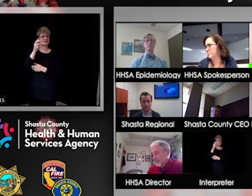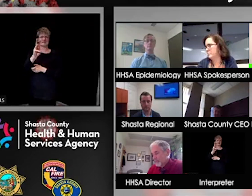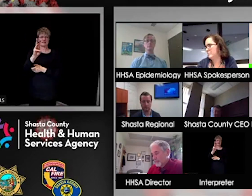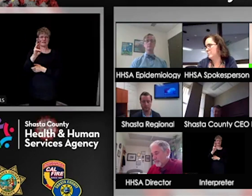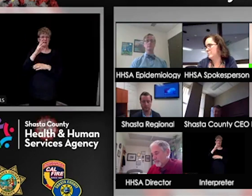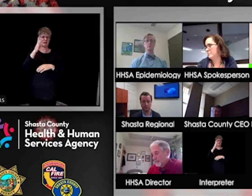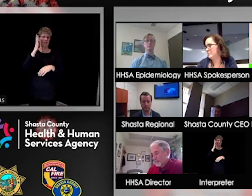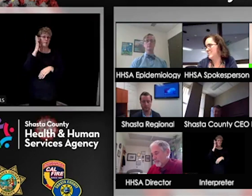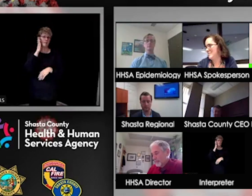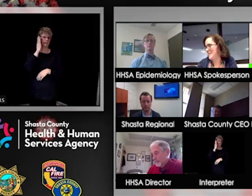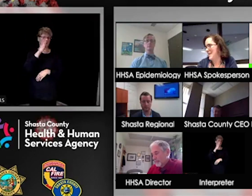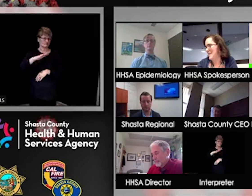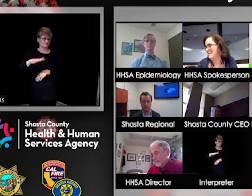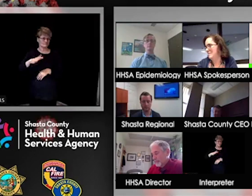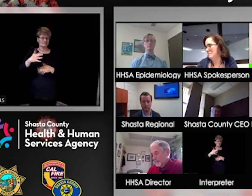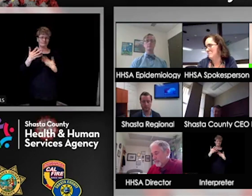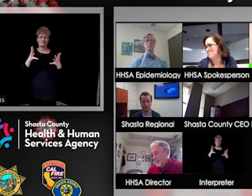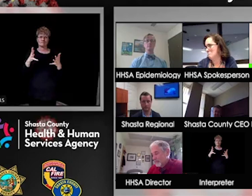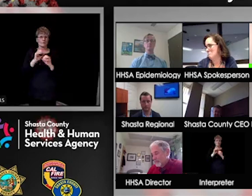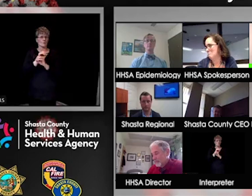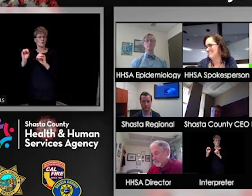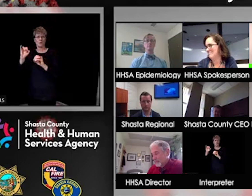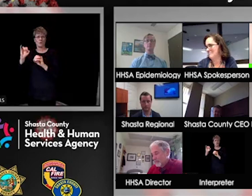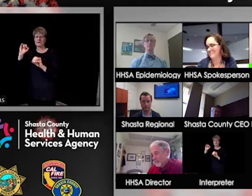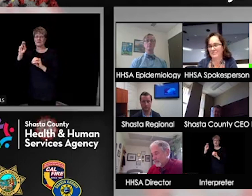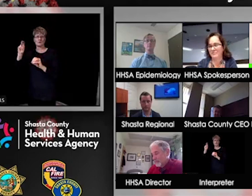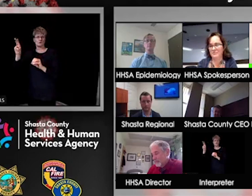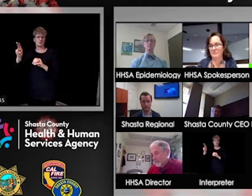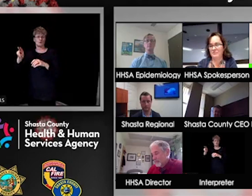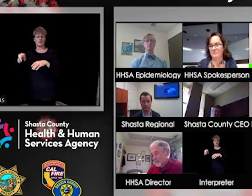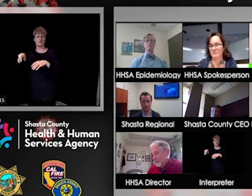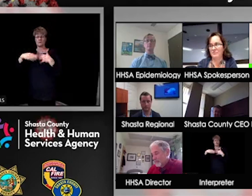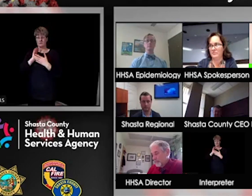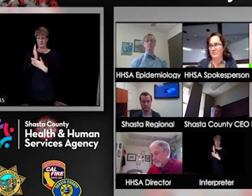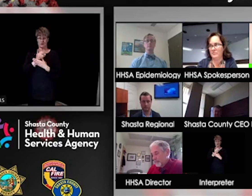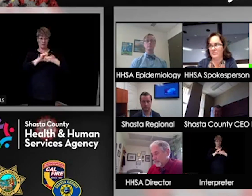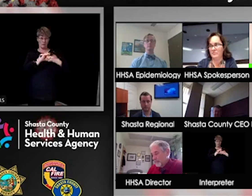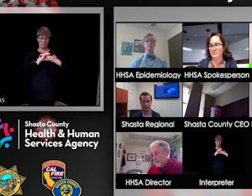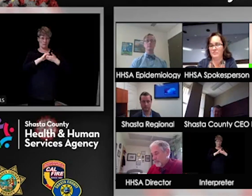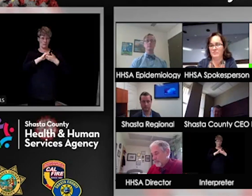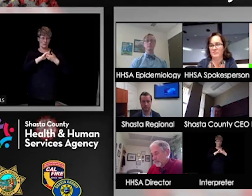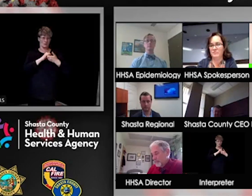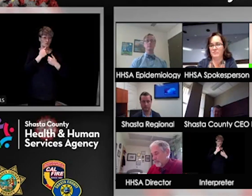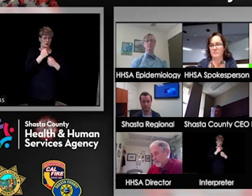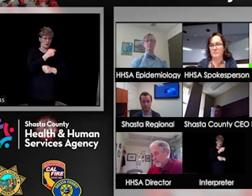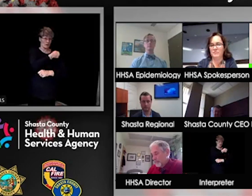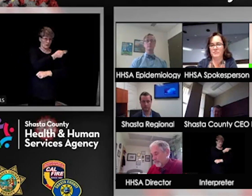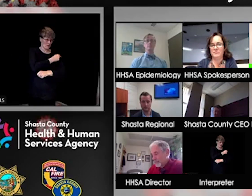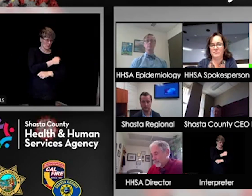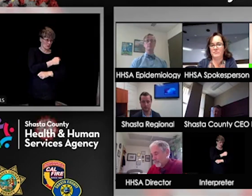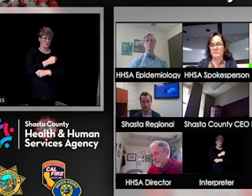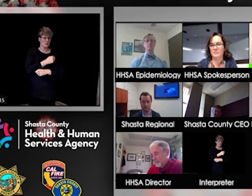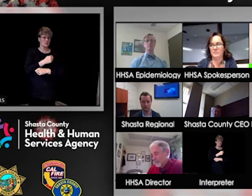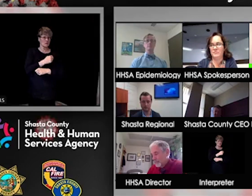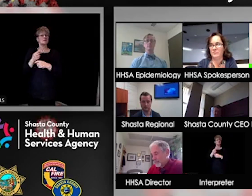very closely with our partners in Redding. We can accommodate up to 25 in a surge and